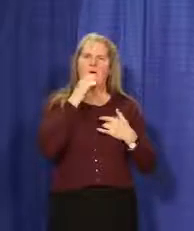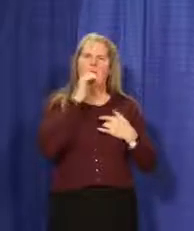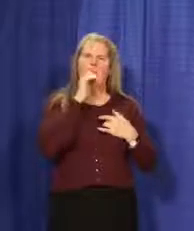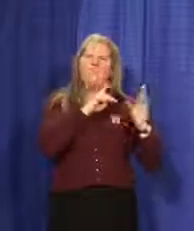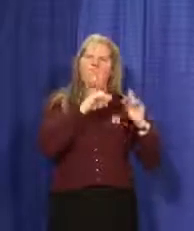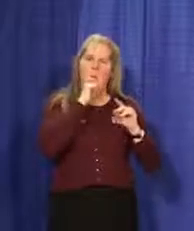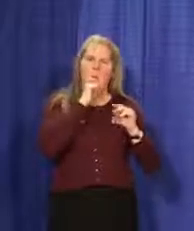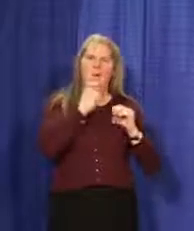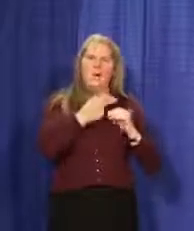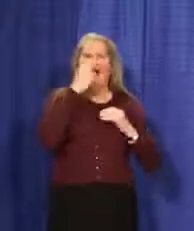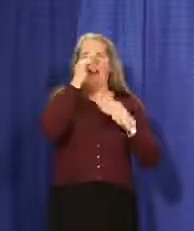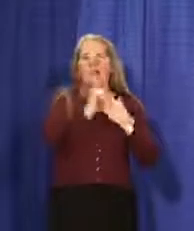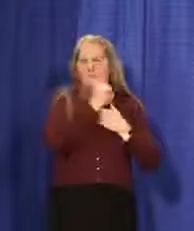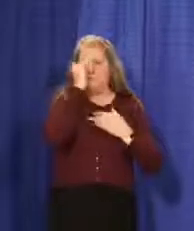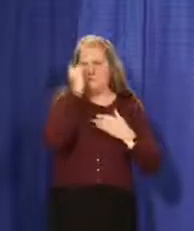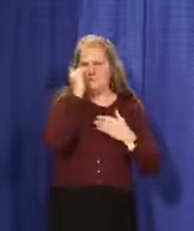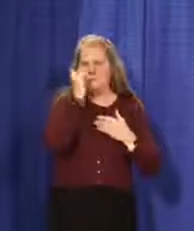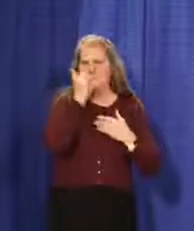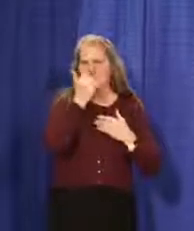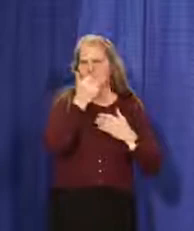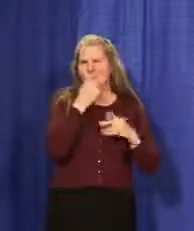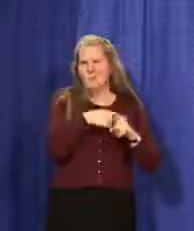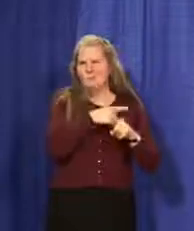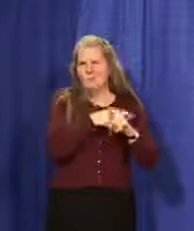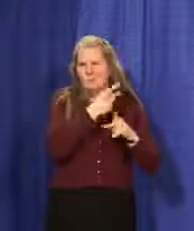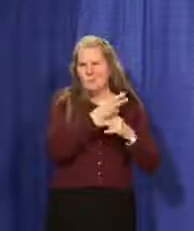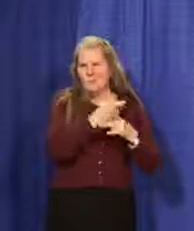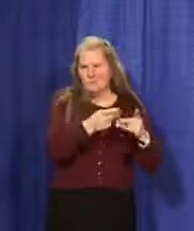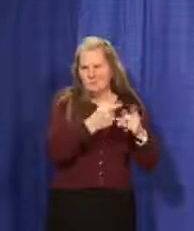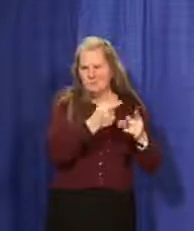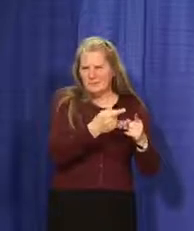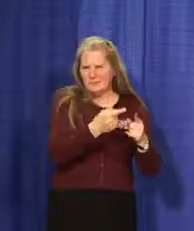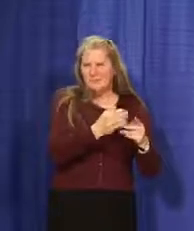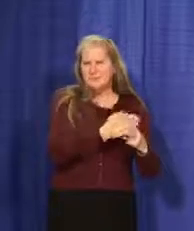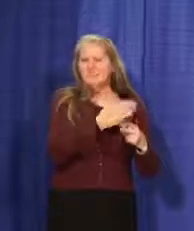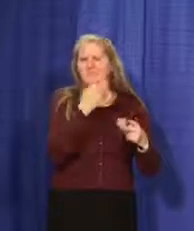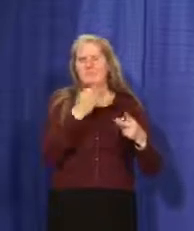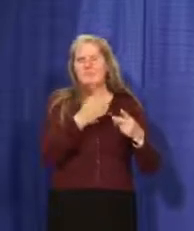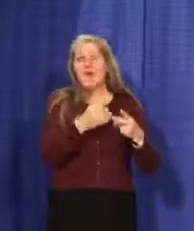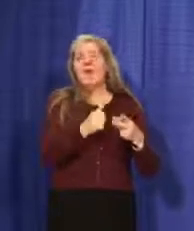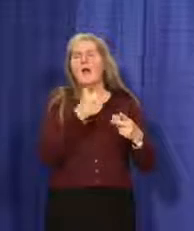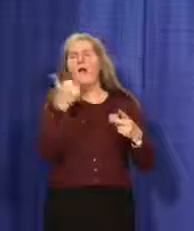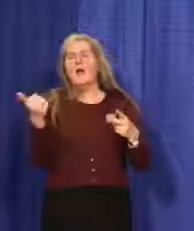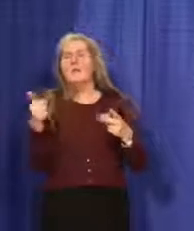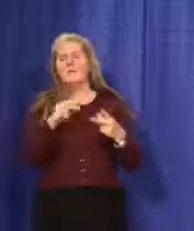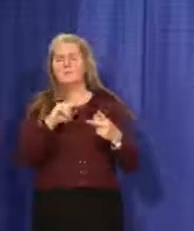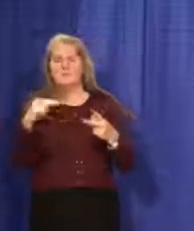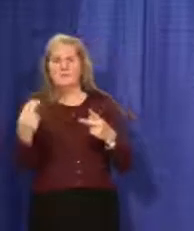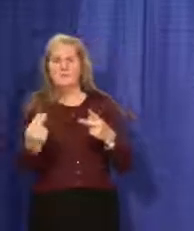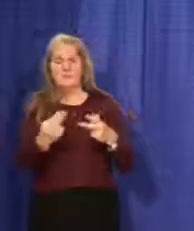facilities in long-term care. The other trade-off part is that